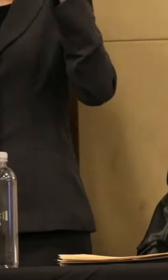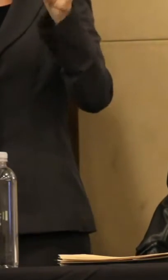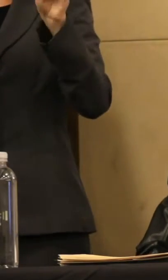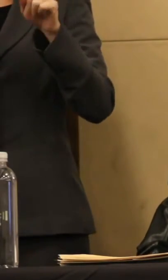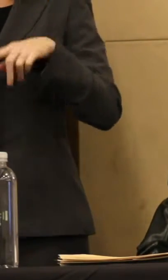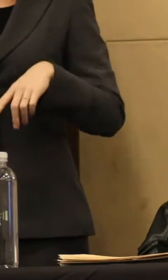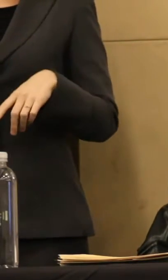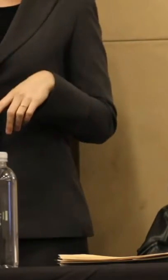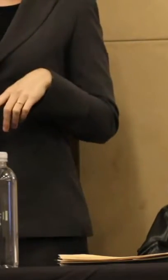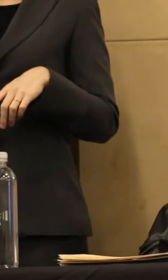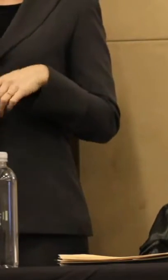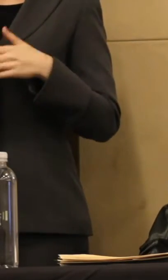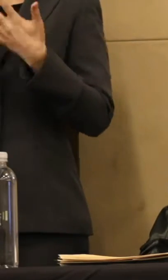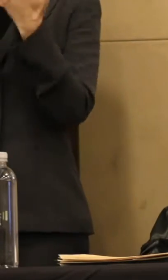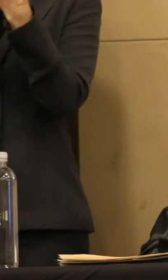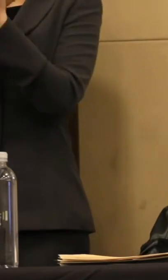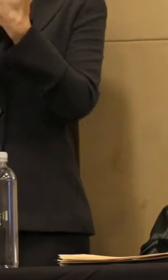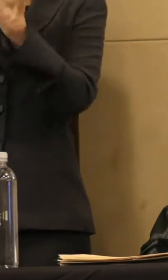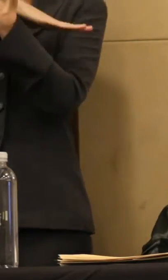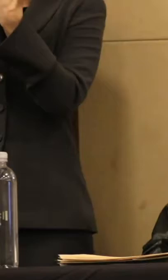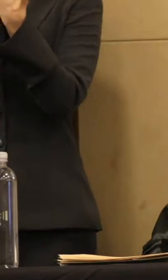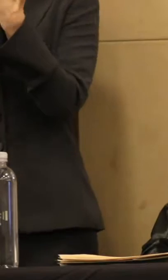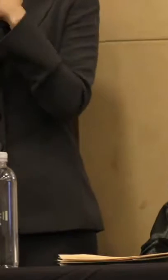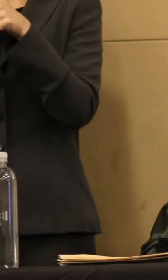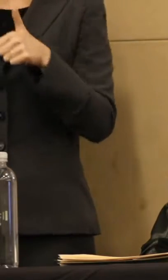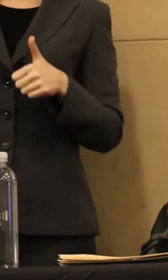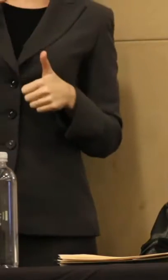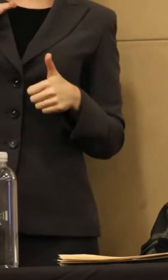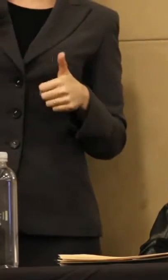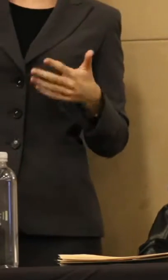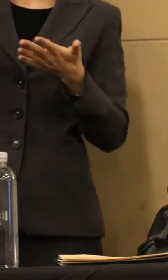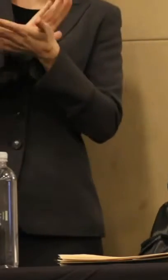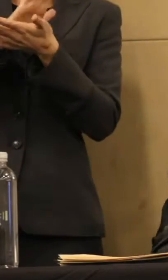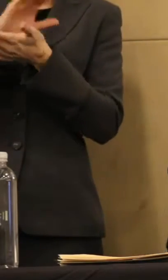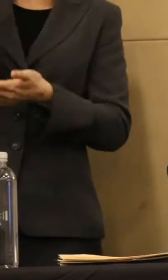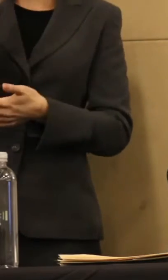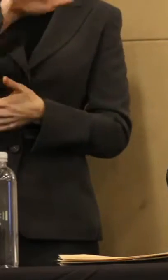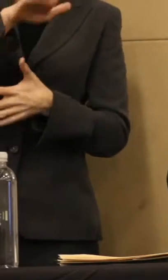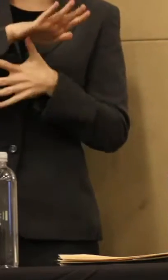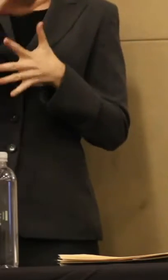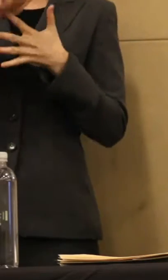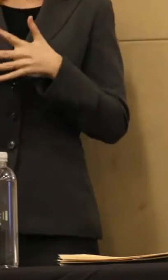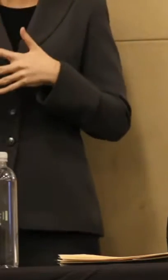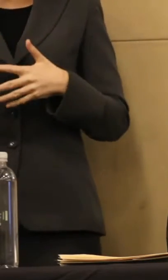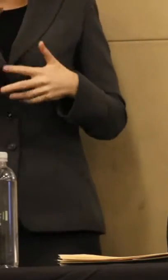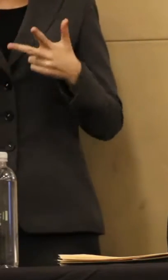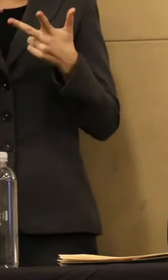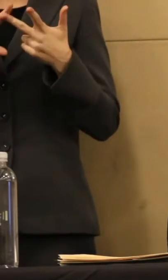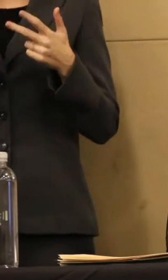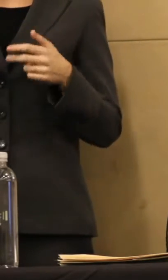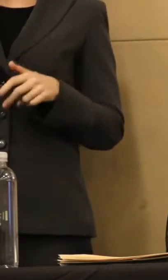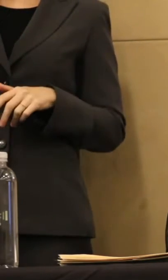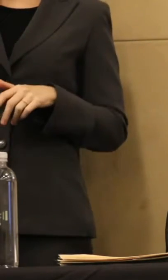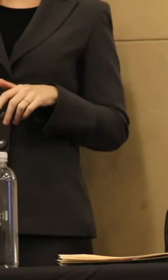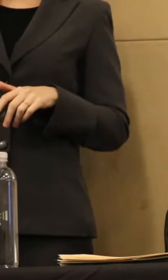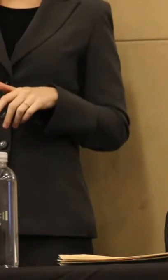application stage, hiring stage, on boarding stage and then as they advance in their career.